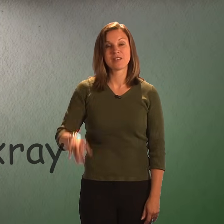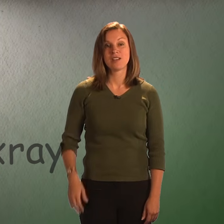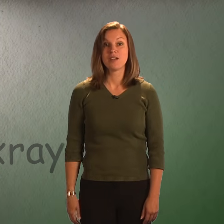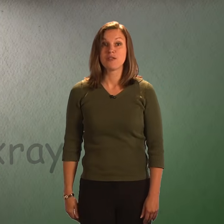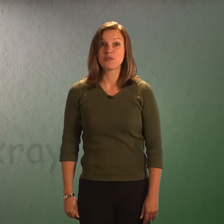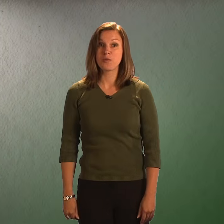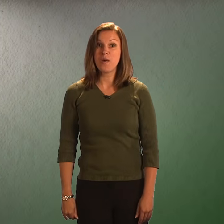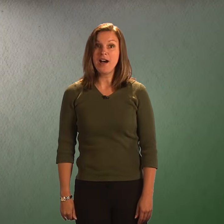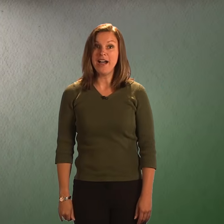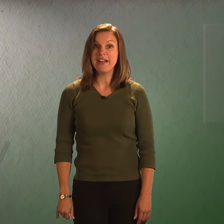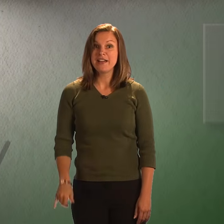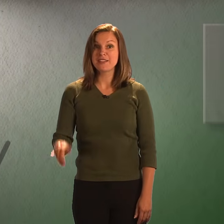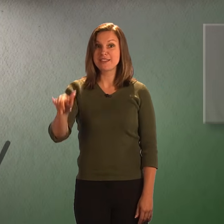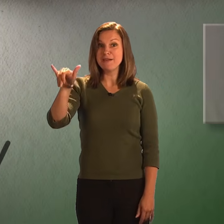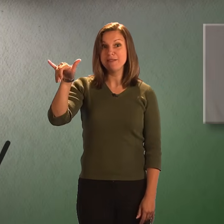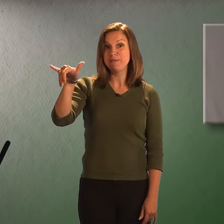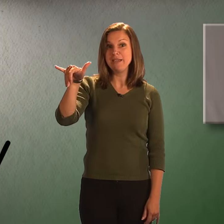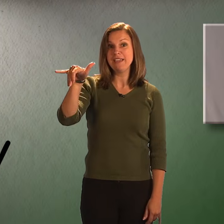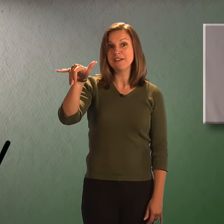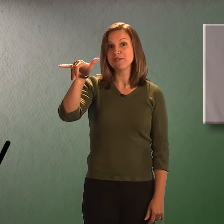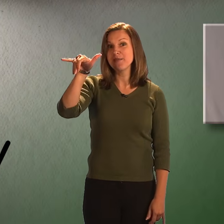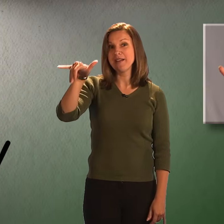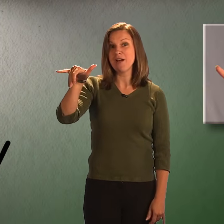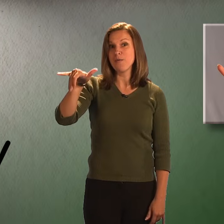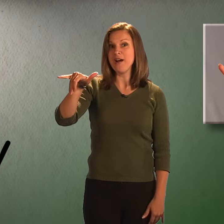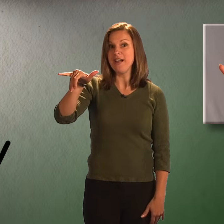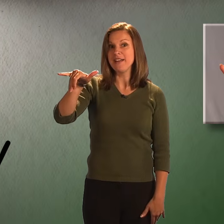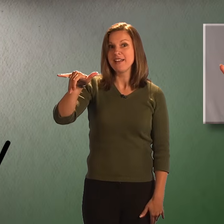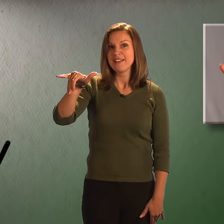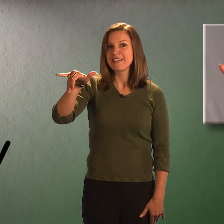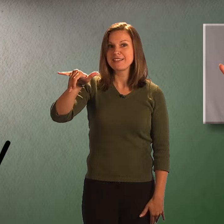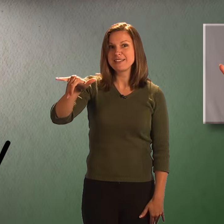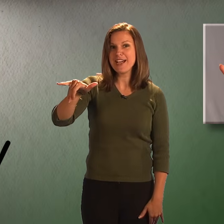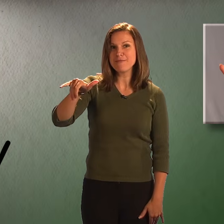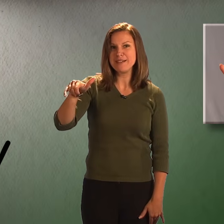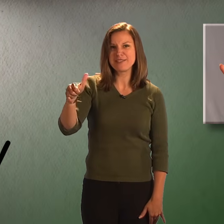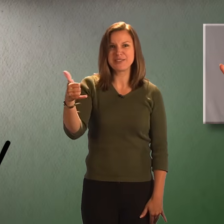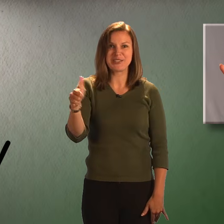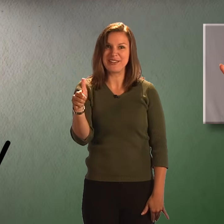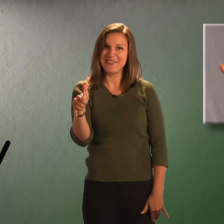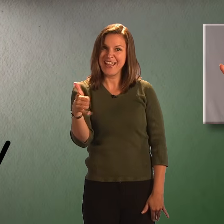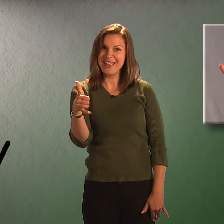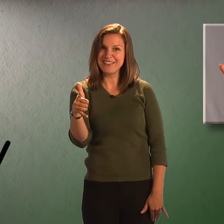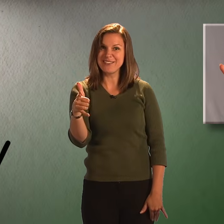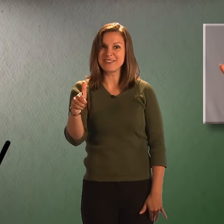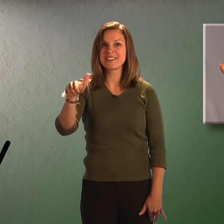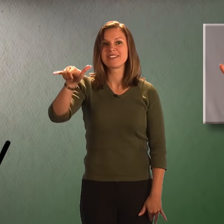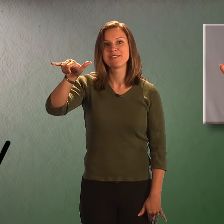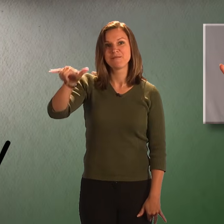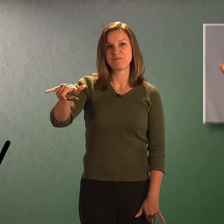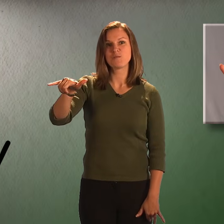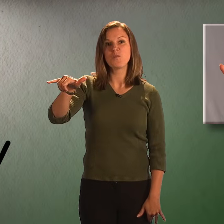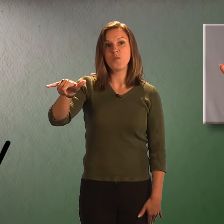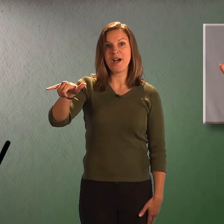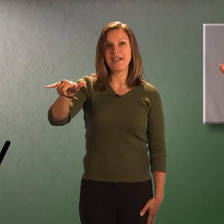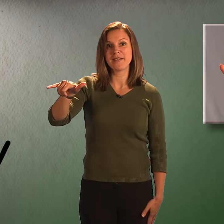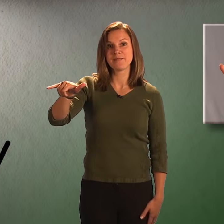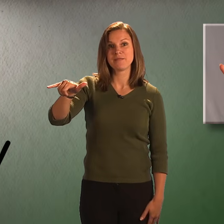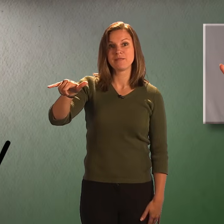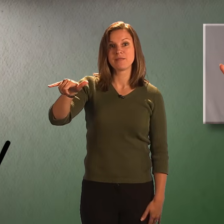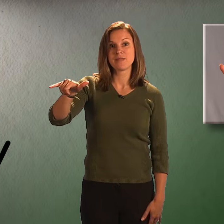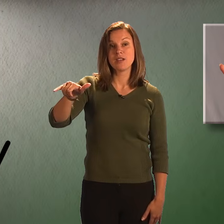For "y" the thumb and the pinky are spread out wide, like the sideways version of, "Hang Loose." "y"